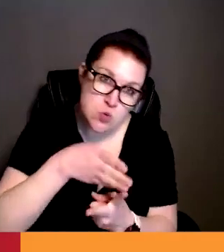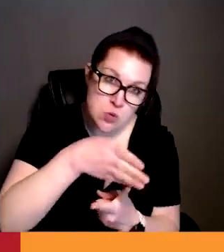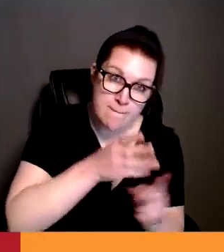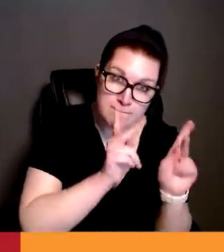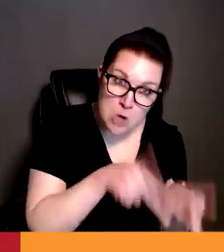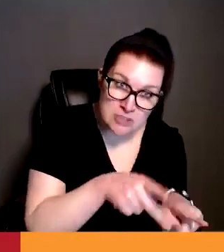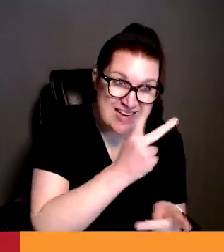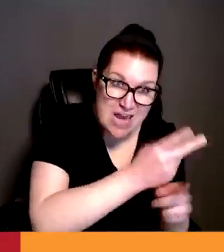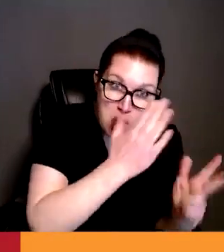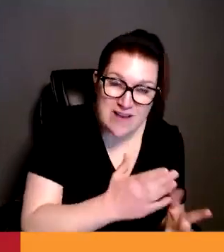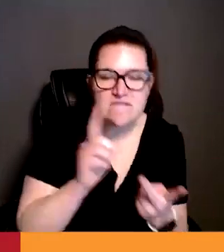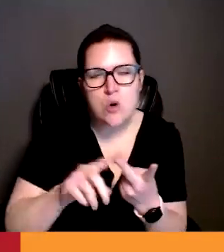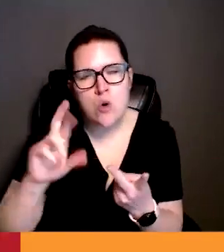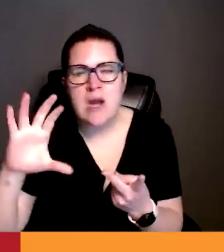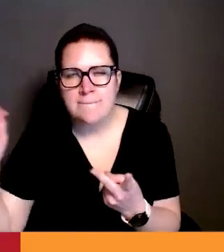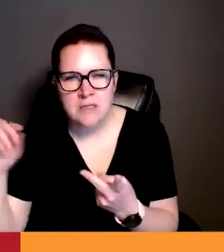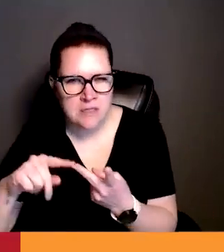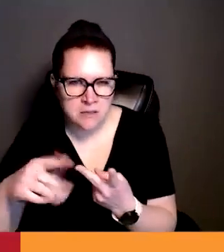Next slide, please.